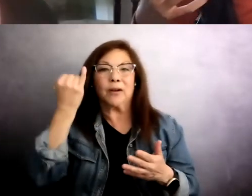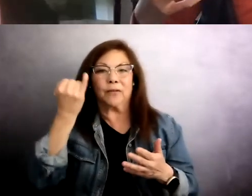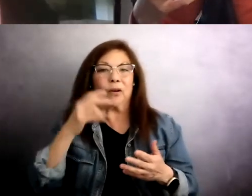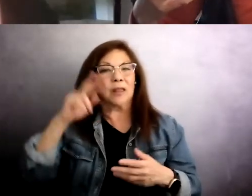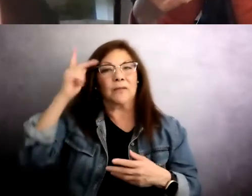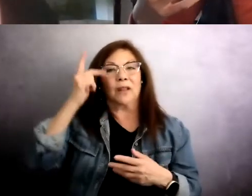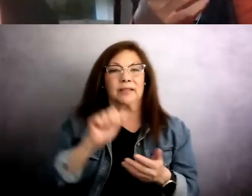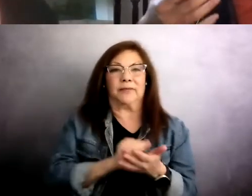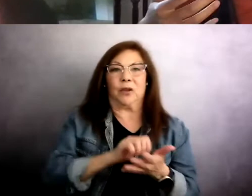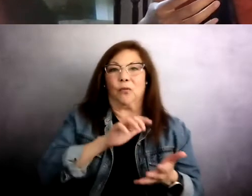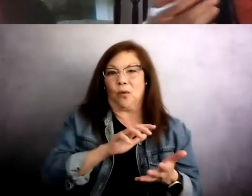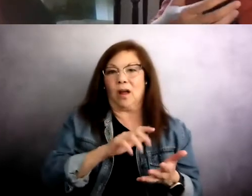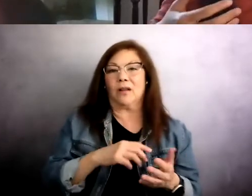I guess and access in the original great Gatsby, right? Everything is ephemeral and everything